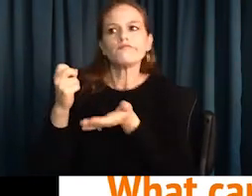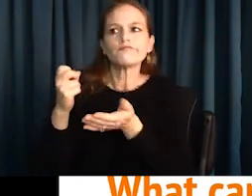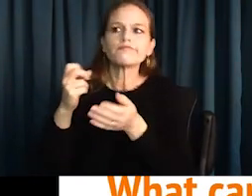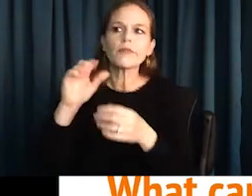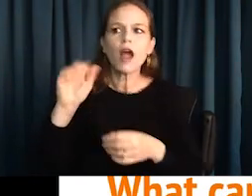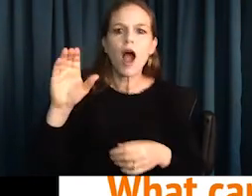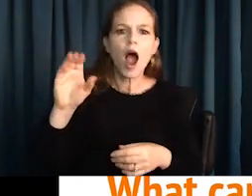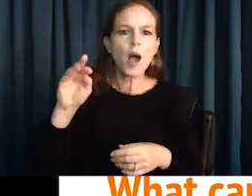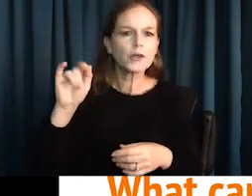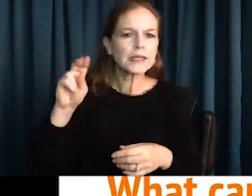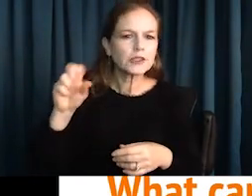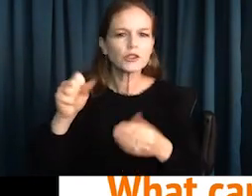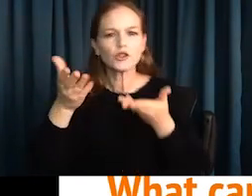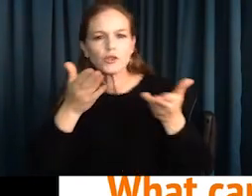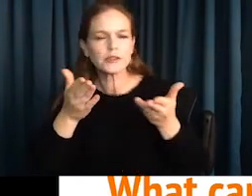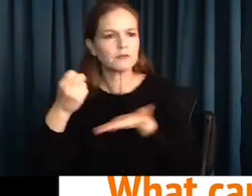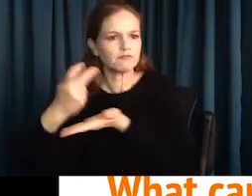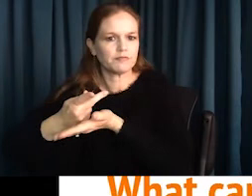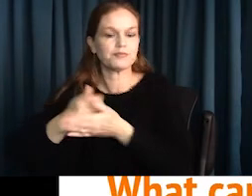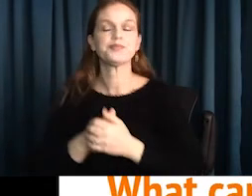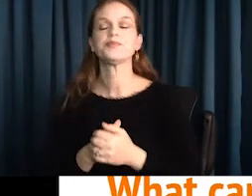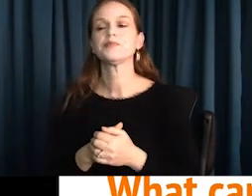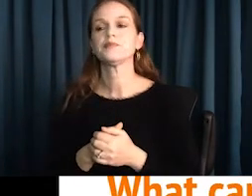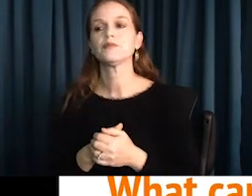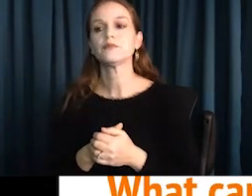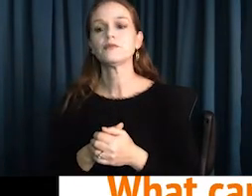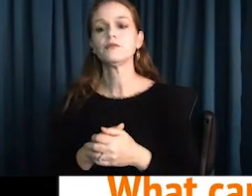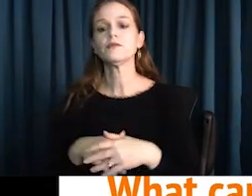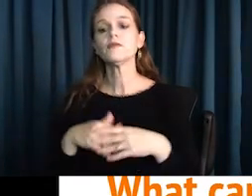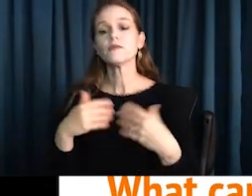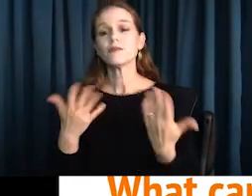So in the future what can you talk to your counselor about, or what do you schedule